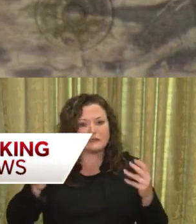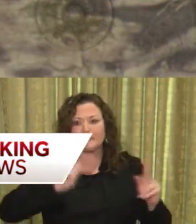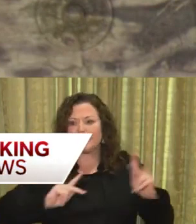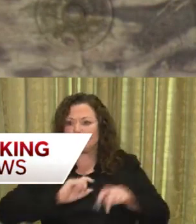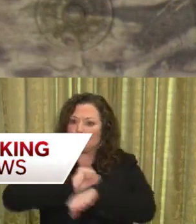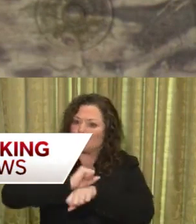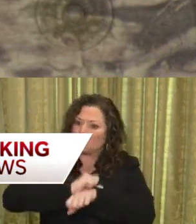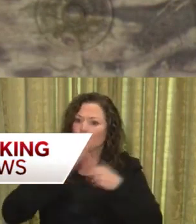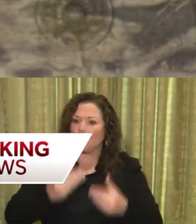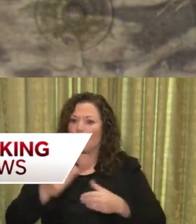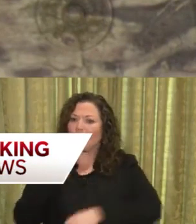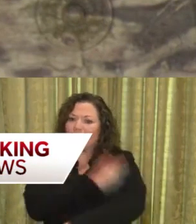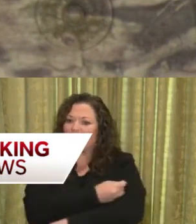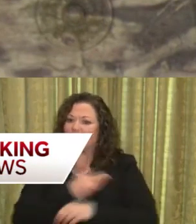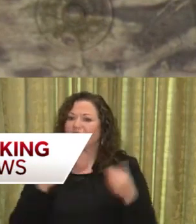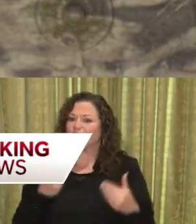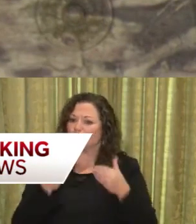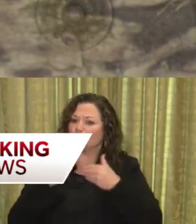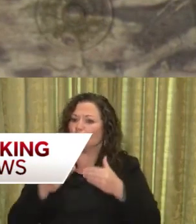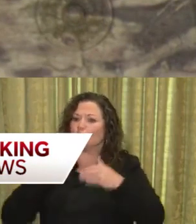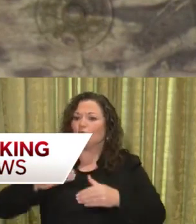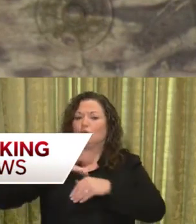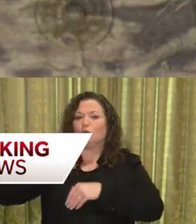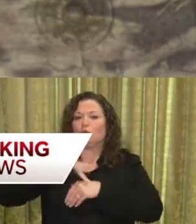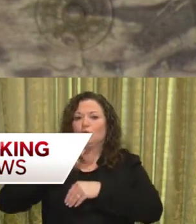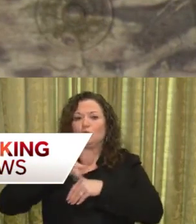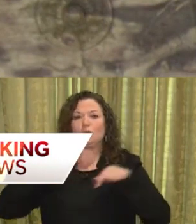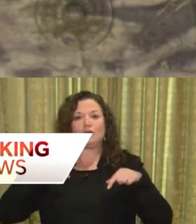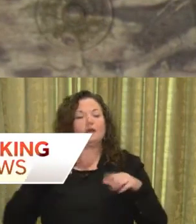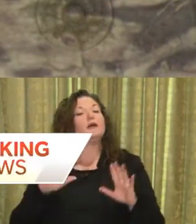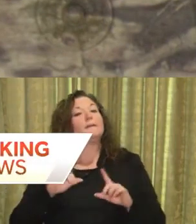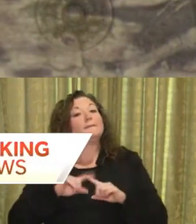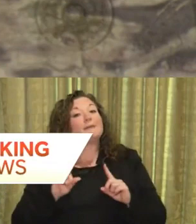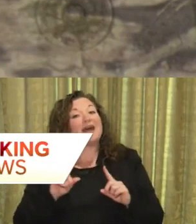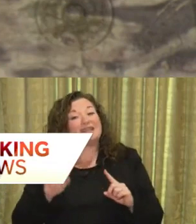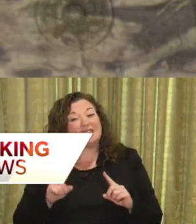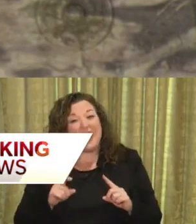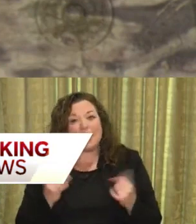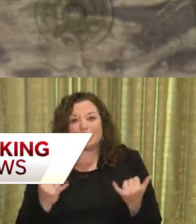WE NEED THE VACCINES. THEY’VE DONE INCREDIBLE JOB OF LEADING AND GETTING THEIR